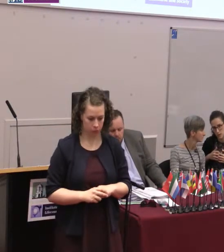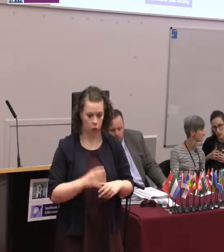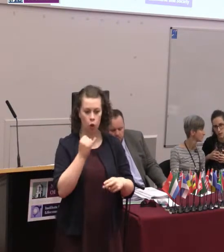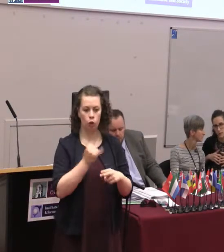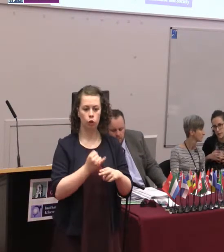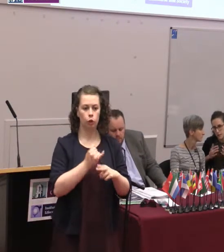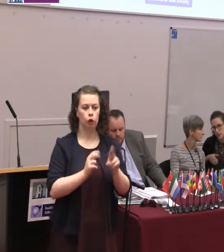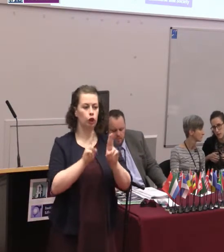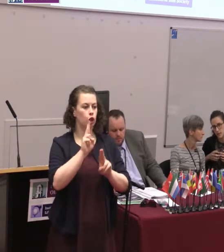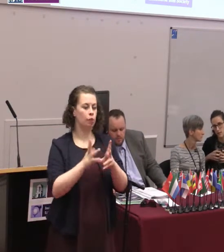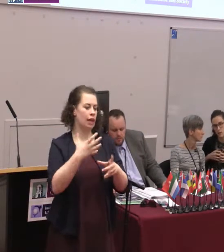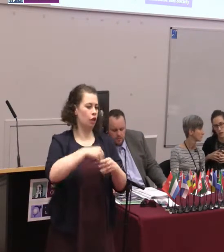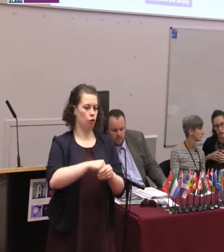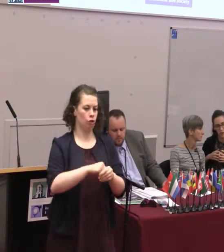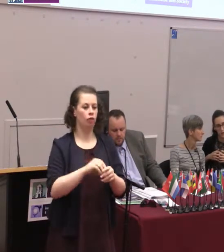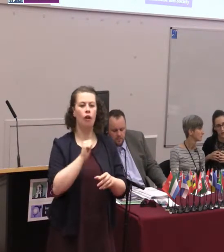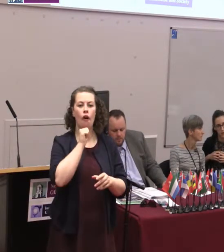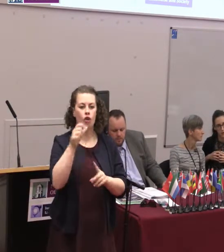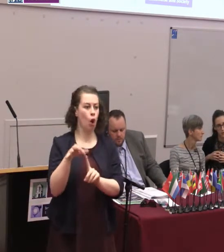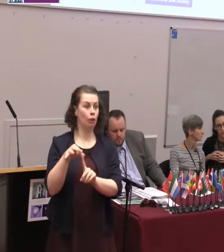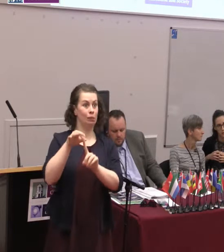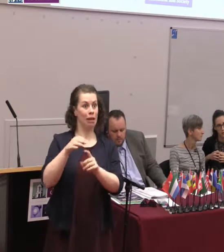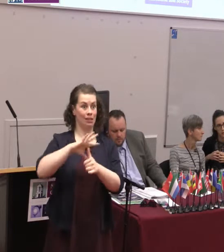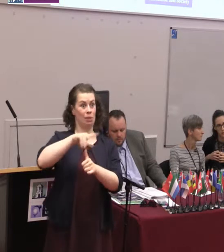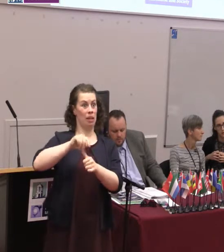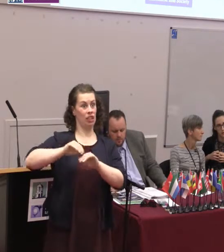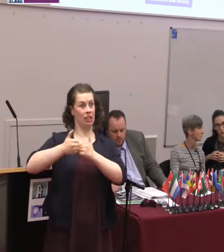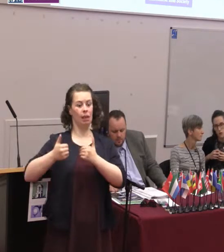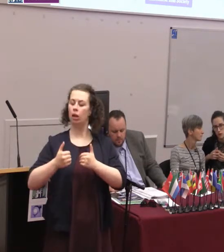Education is not a privilege.